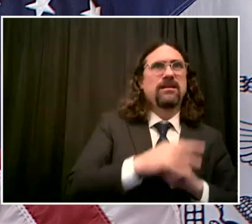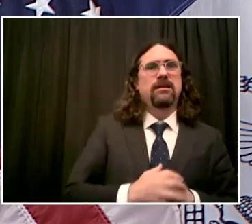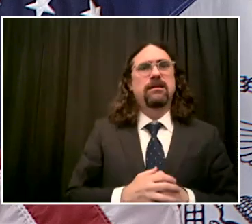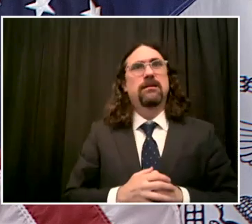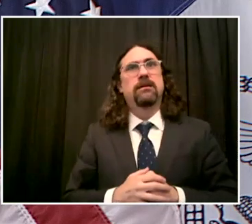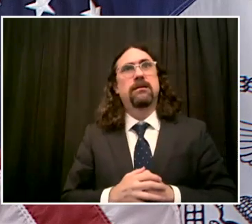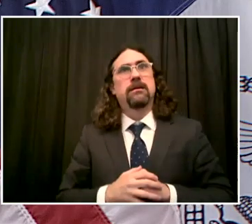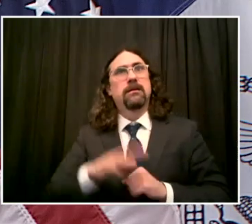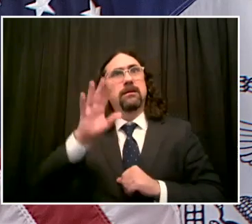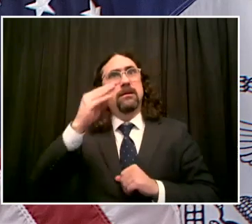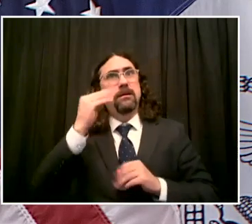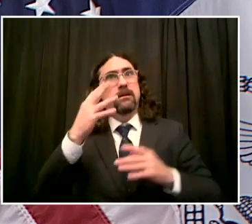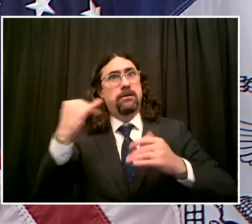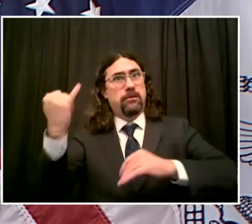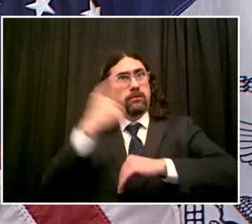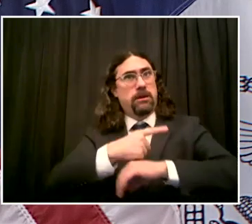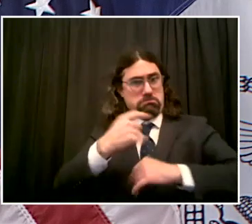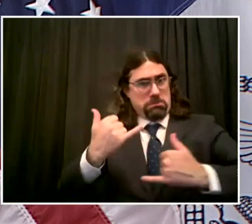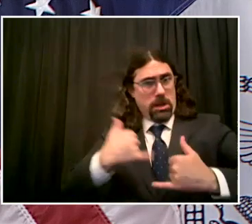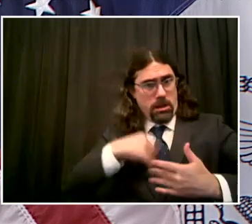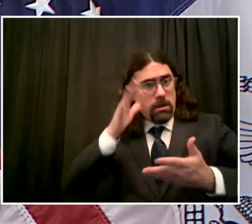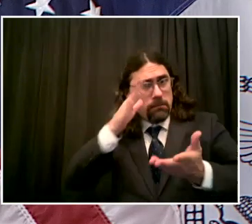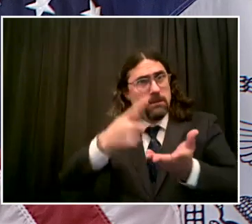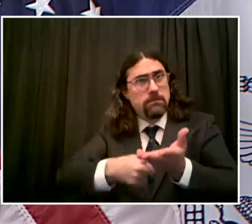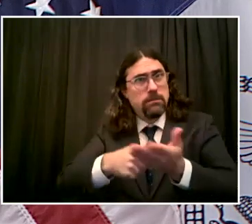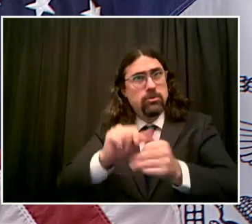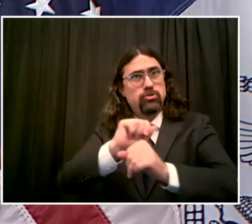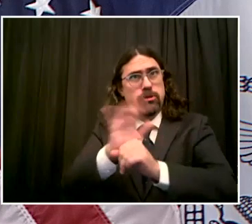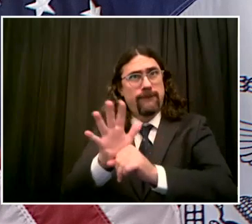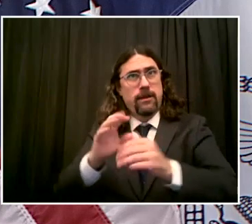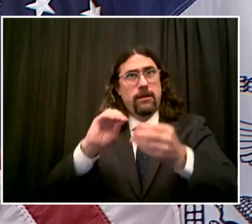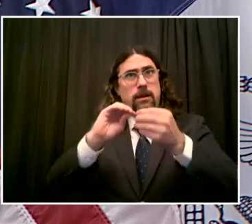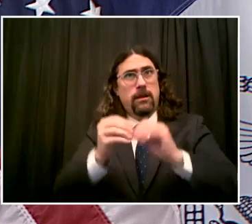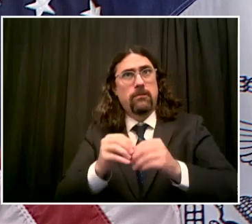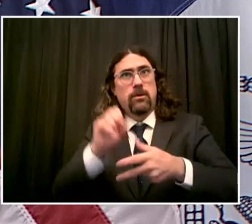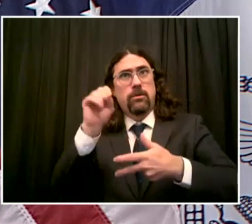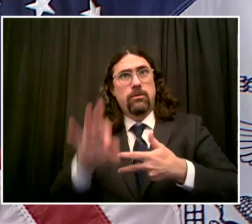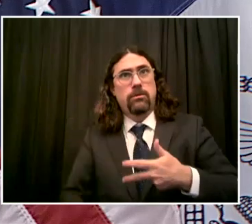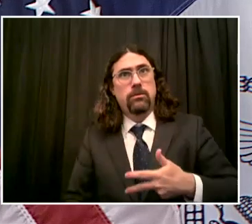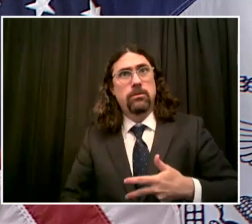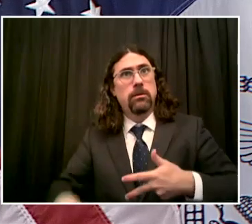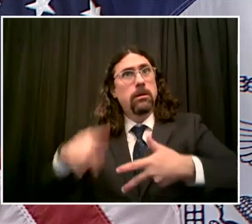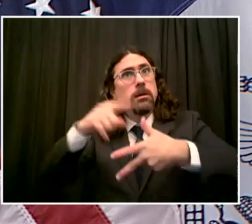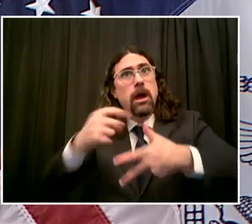ADMITTED TO HOSPITALS WITH SUSPECTED COVID-19 ALL OF NEW YORK CITY.